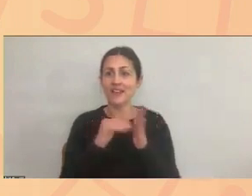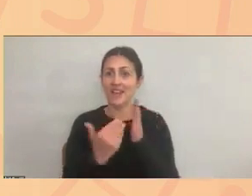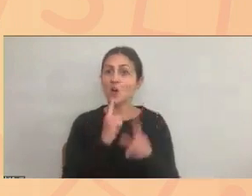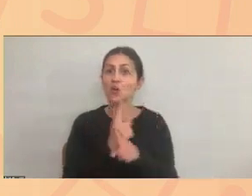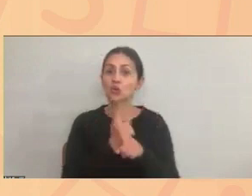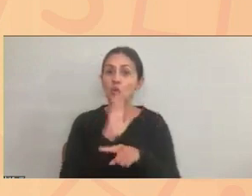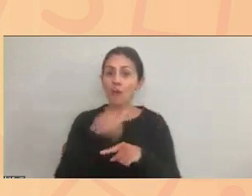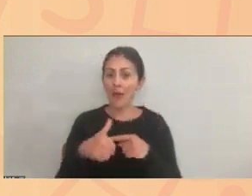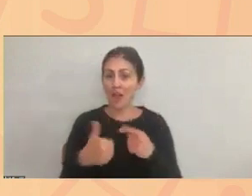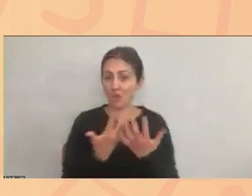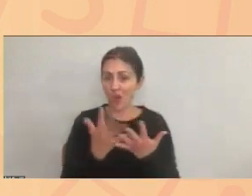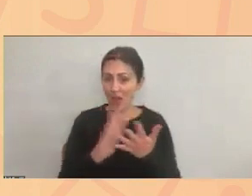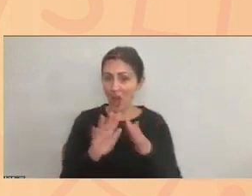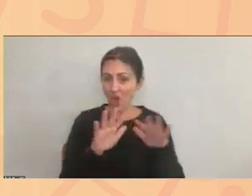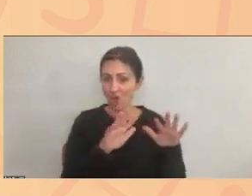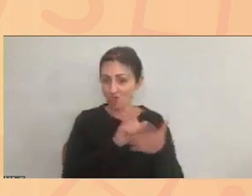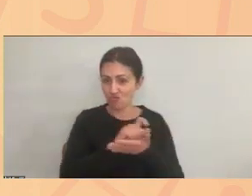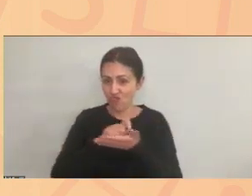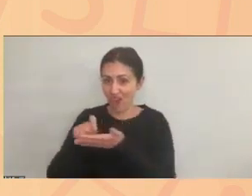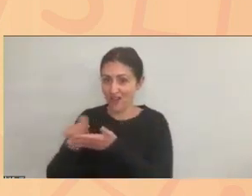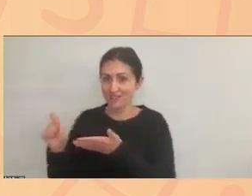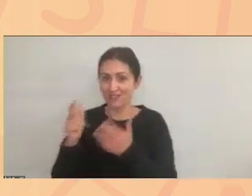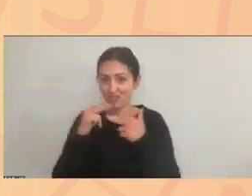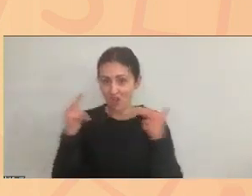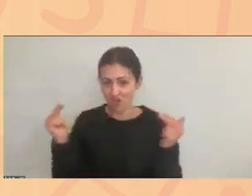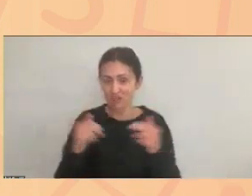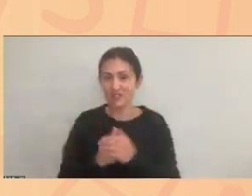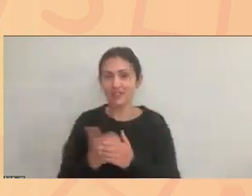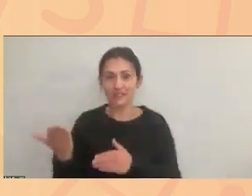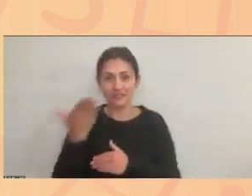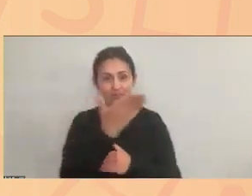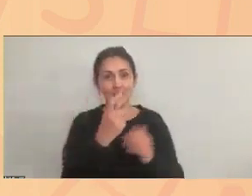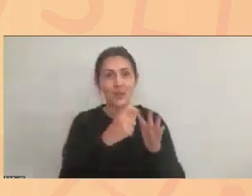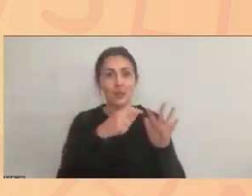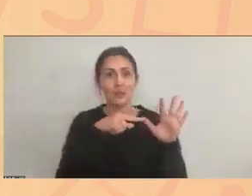Hello, hello.